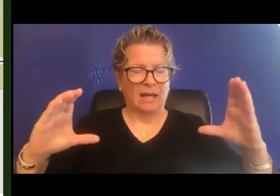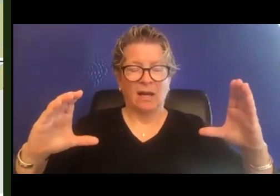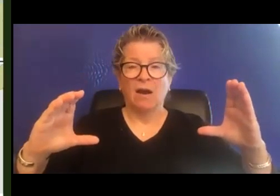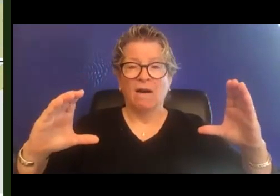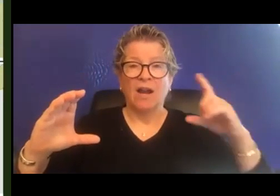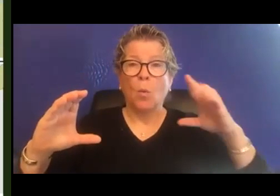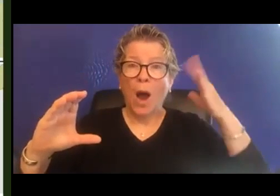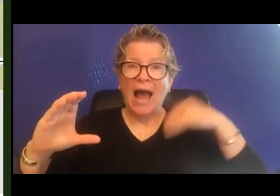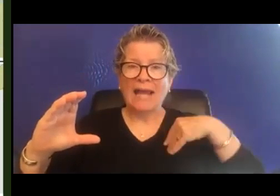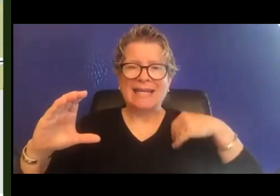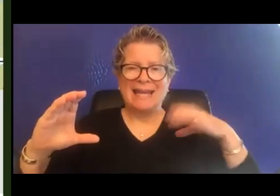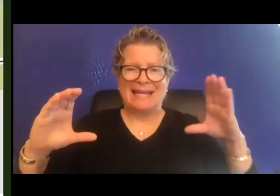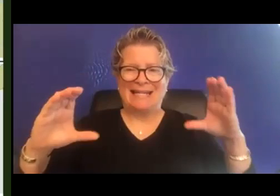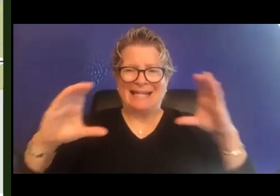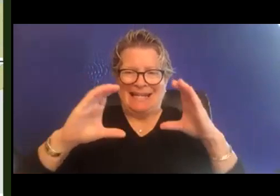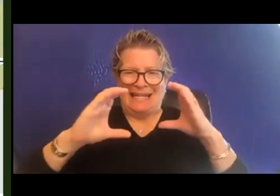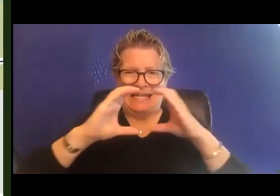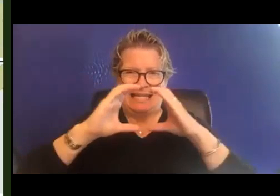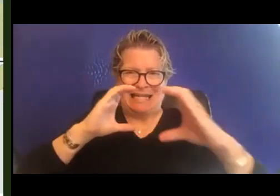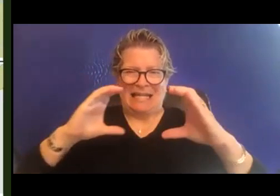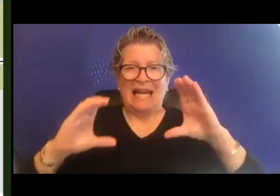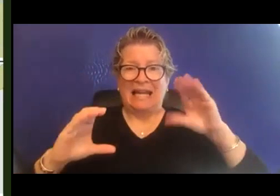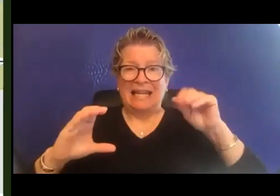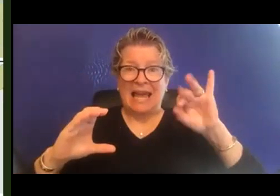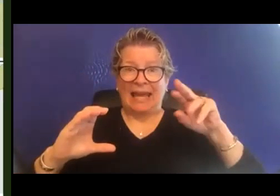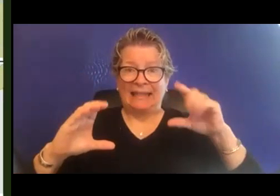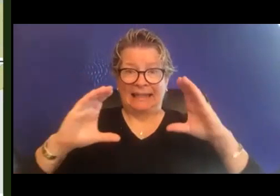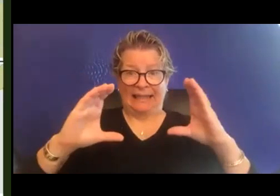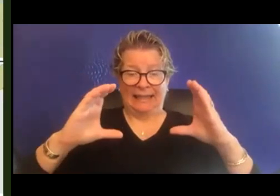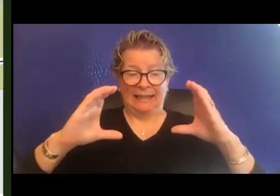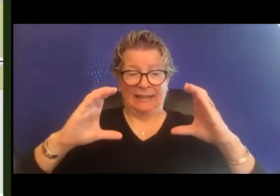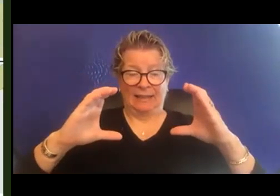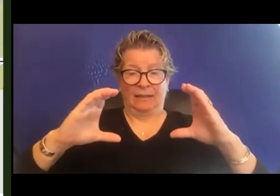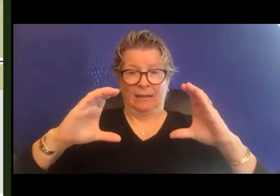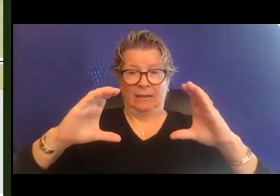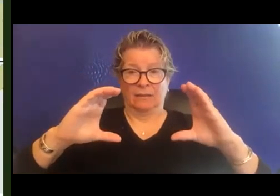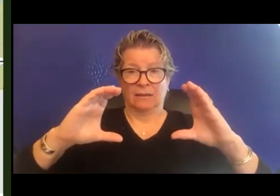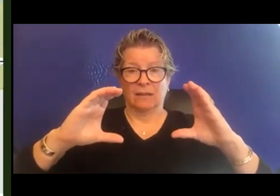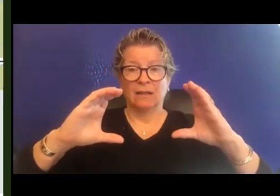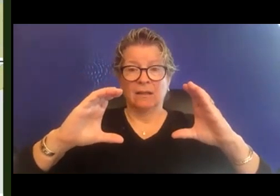The casing to fit in and then between the casing, and the